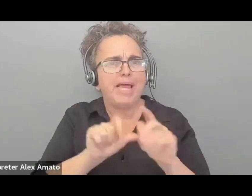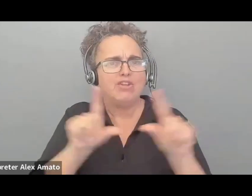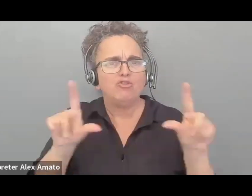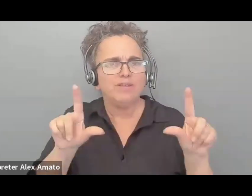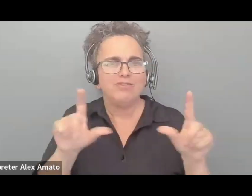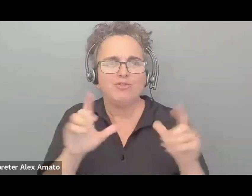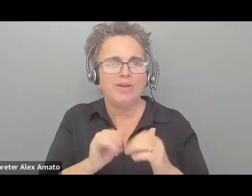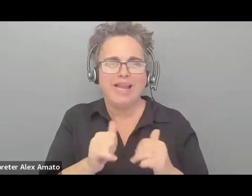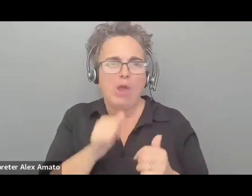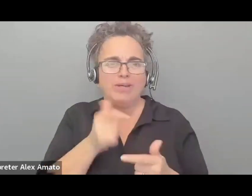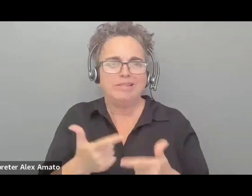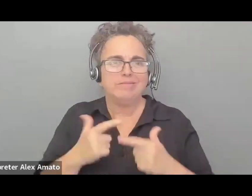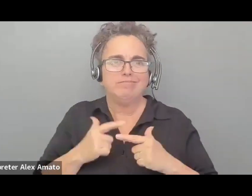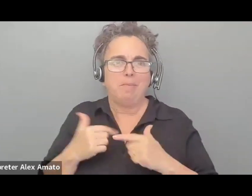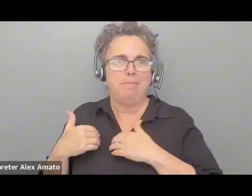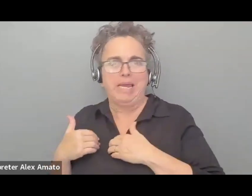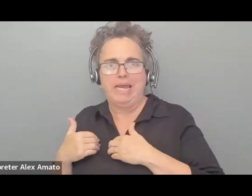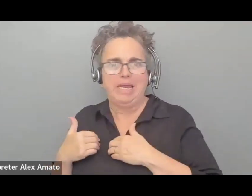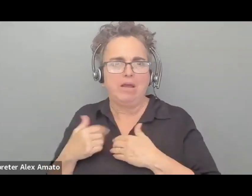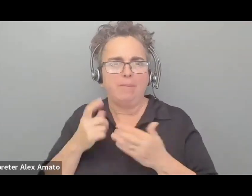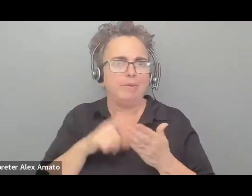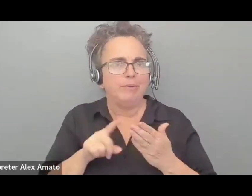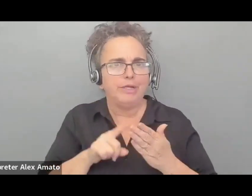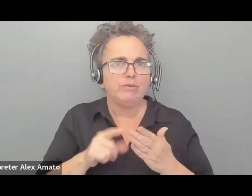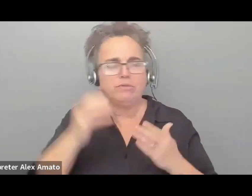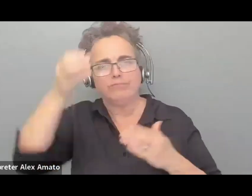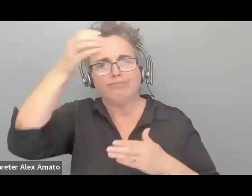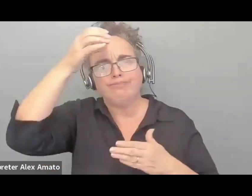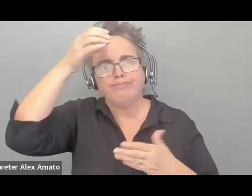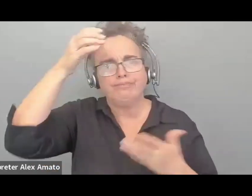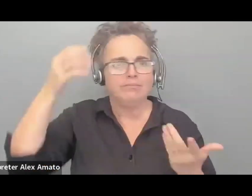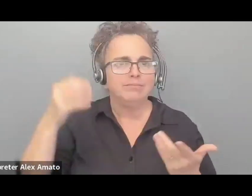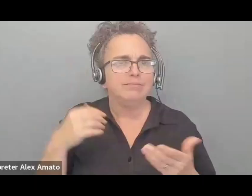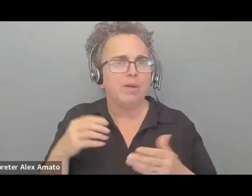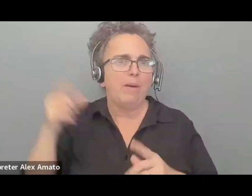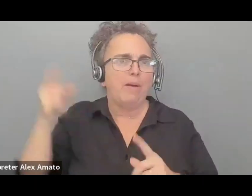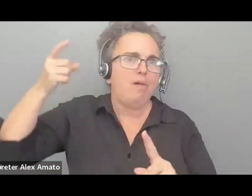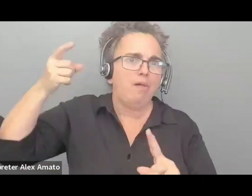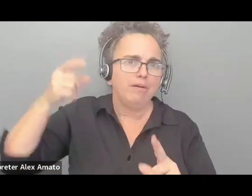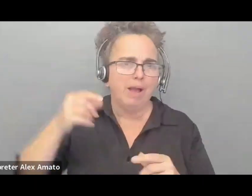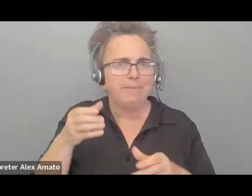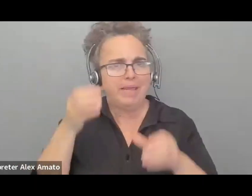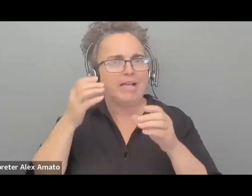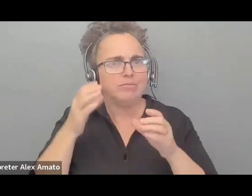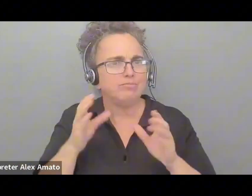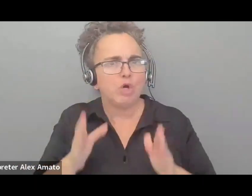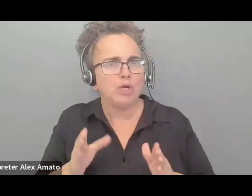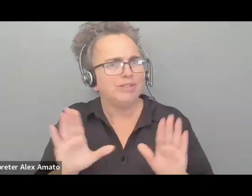to be the researcher like power expert person, but instead it's, oh,